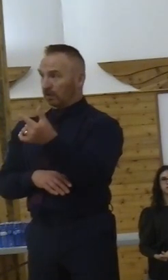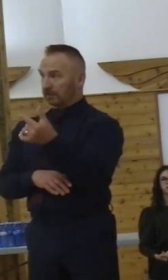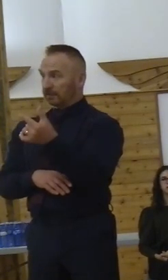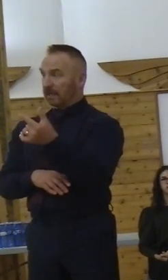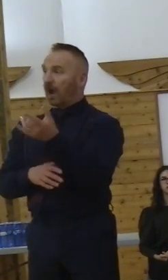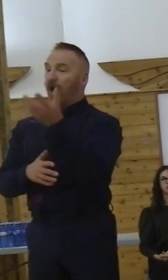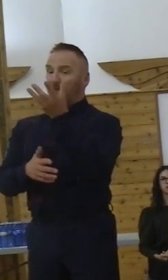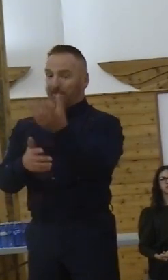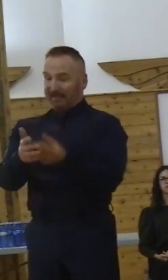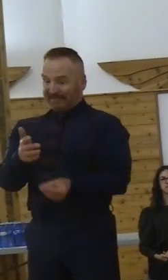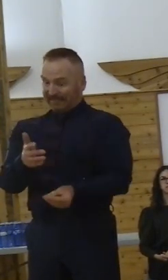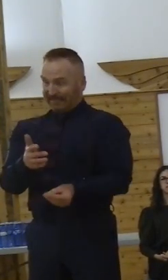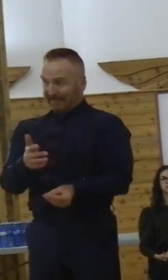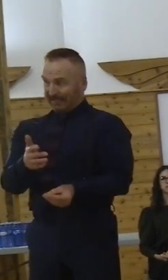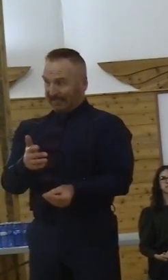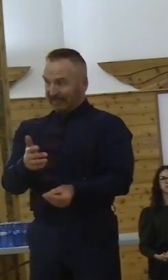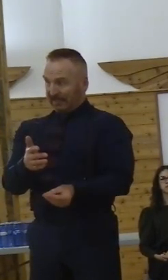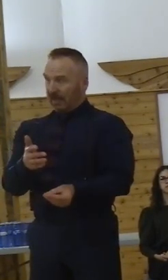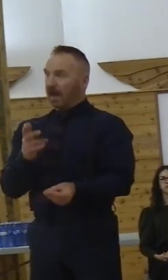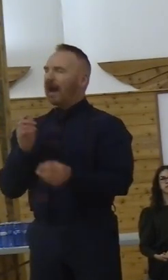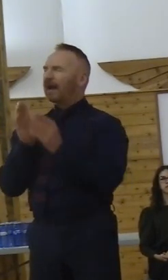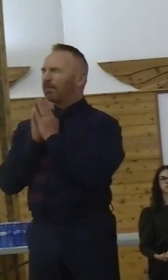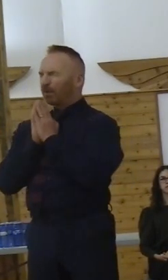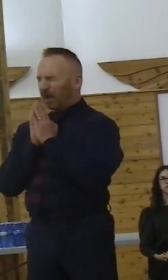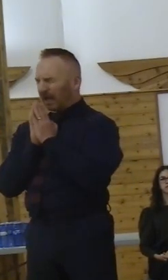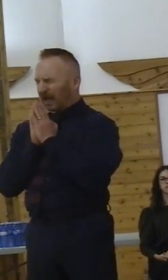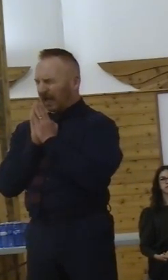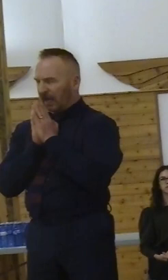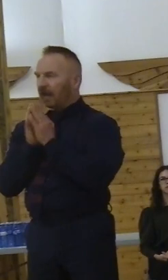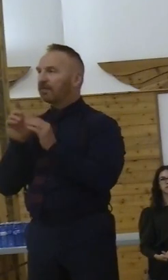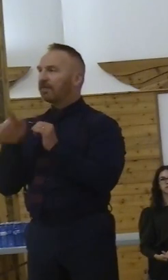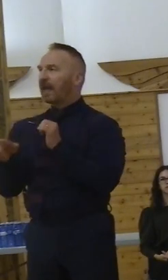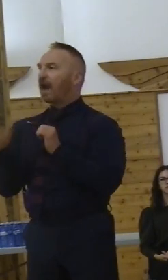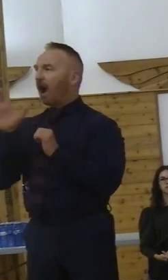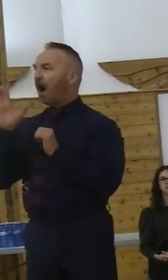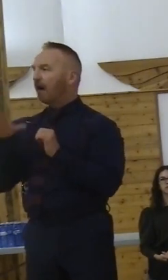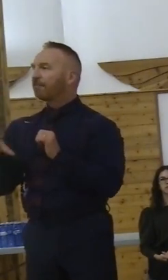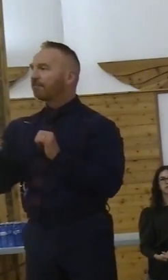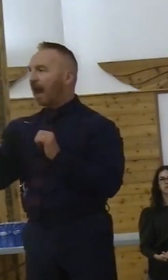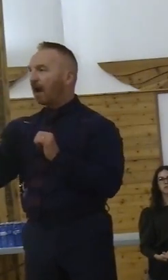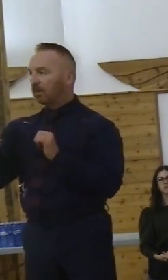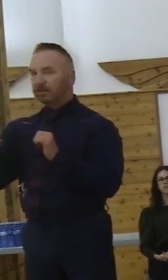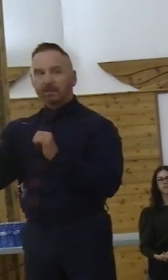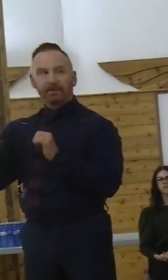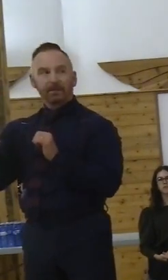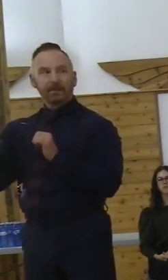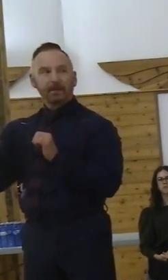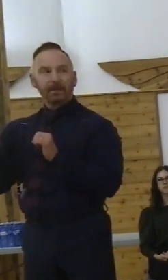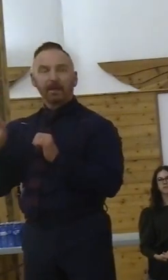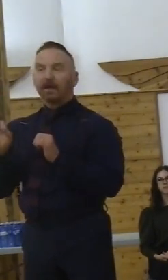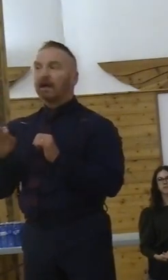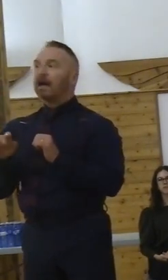There's no reason for that, why. And these are the ones that, they're the reasons why we're here.